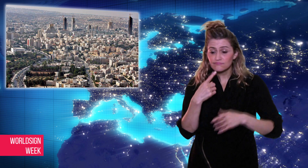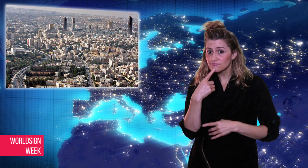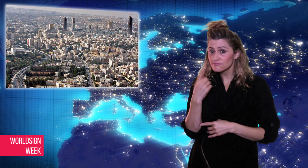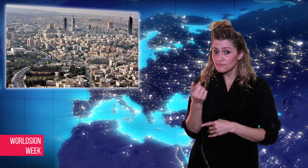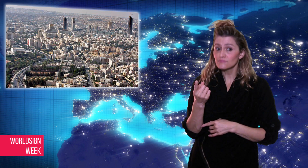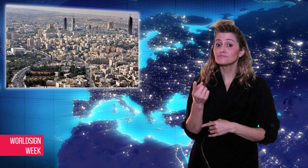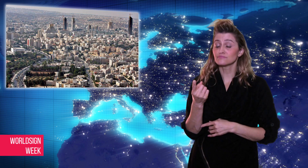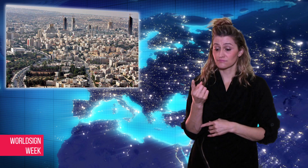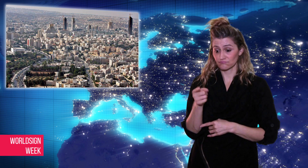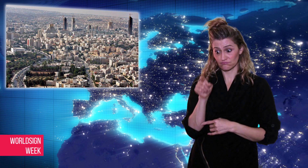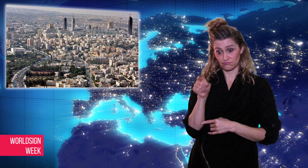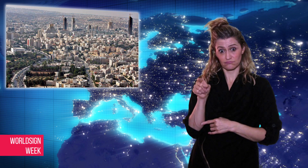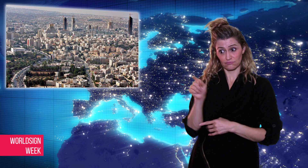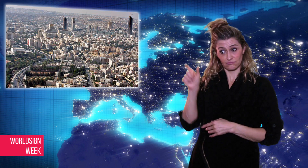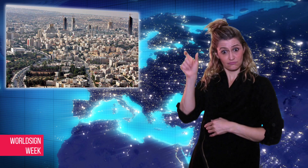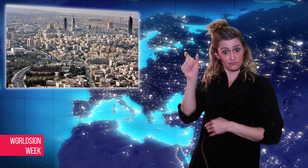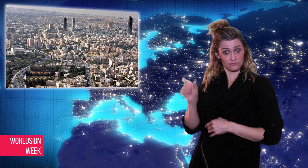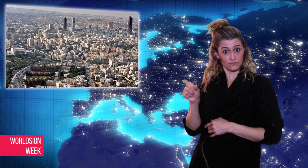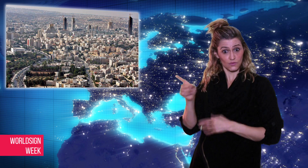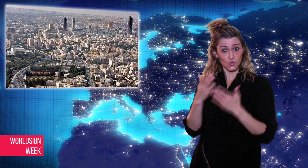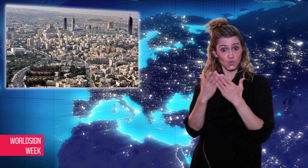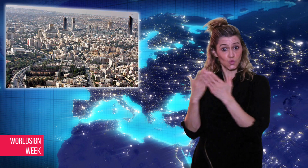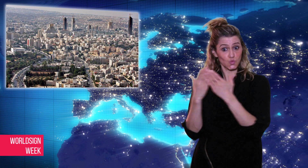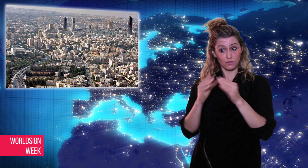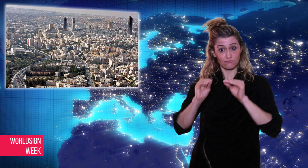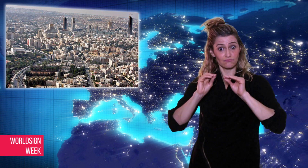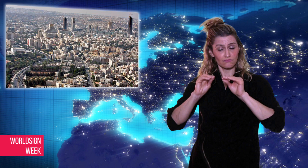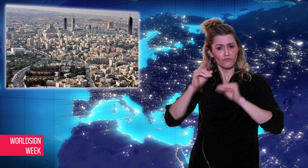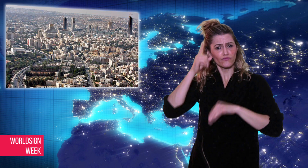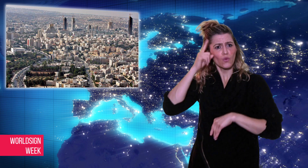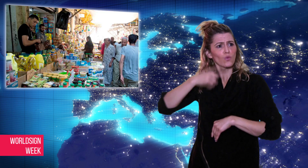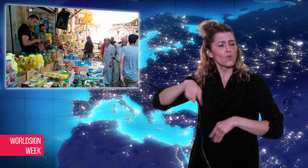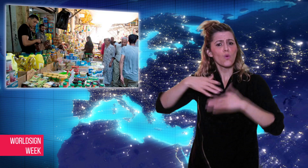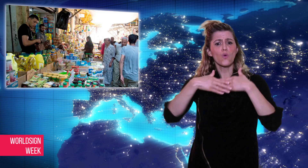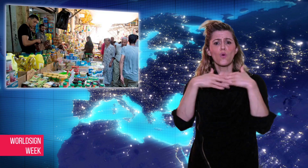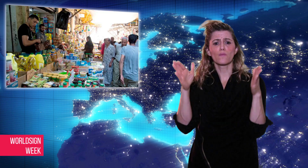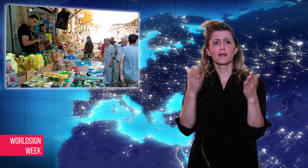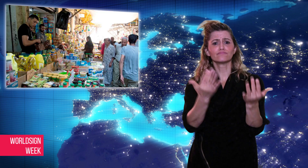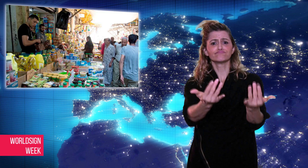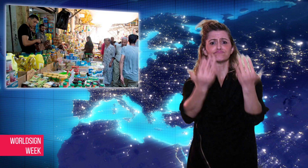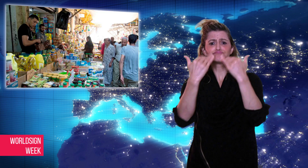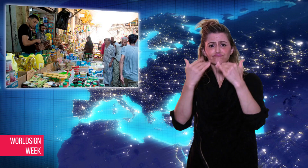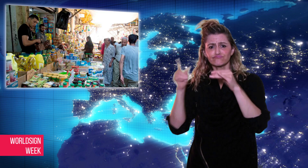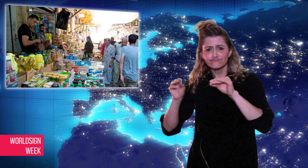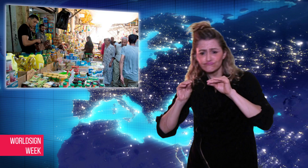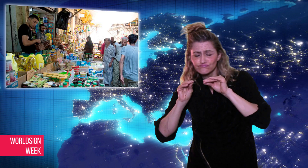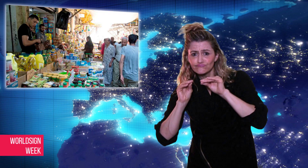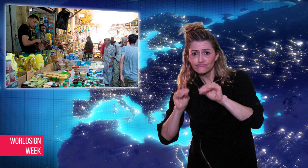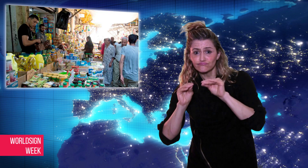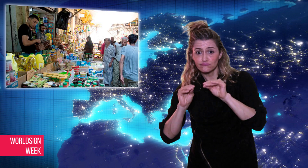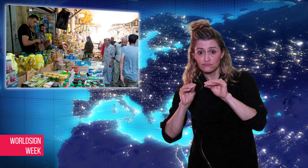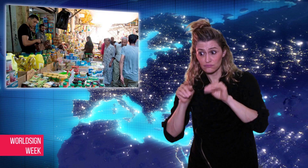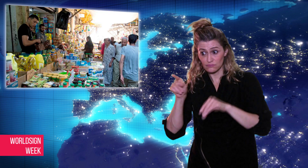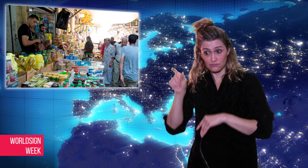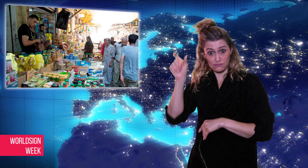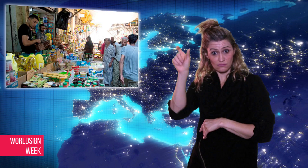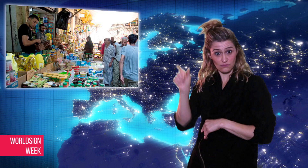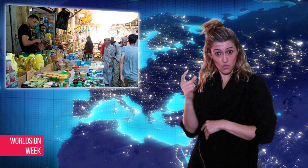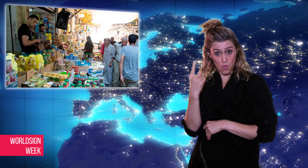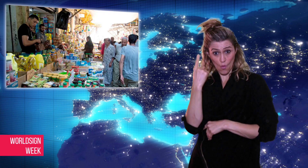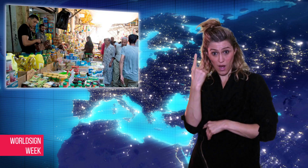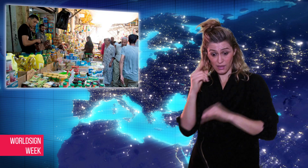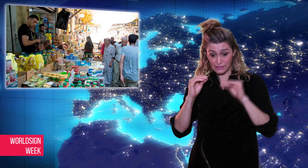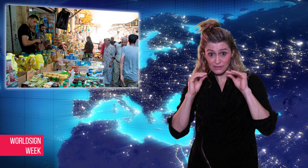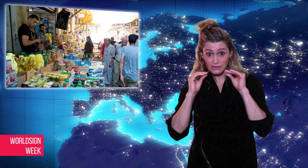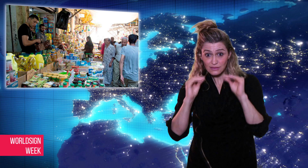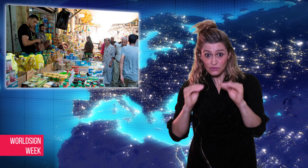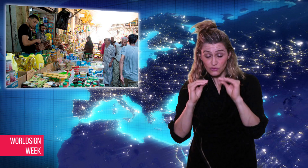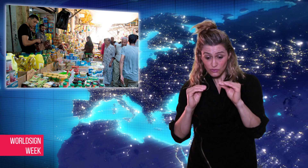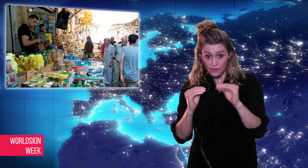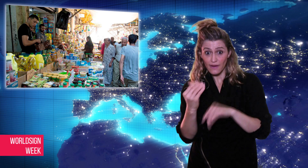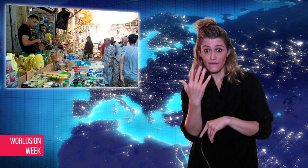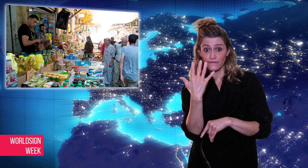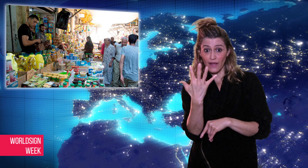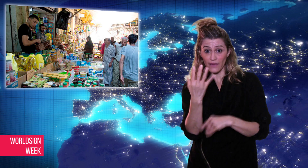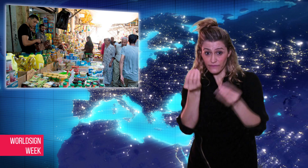teacher who has five children is considered the